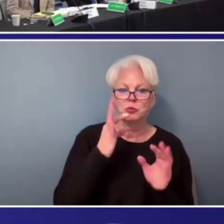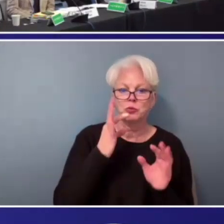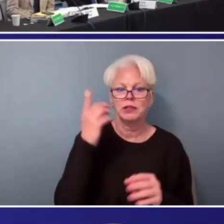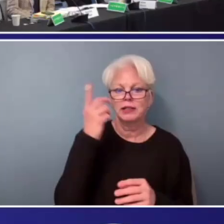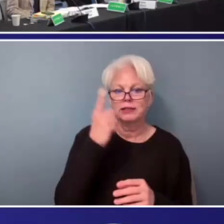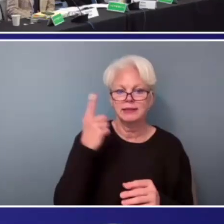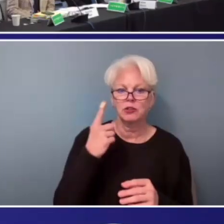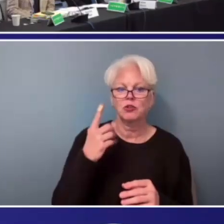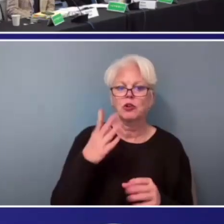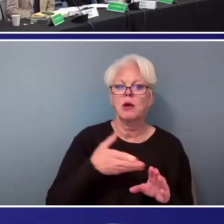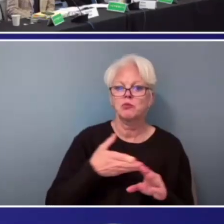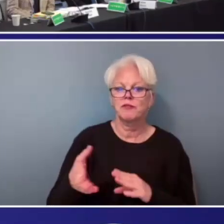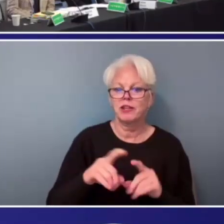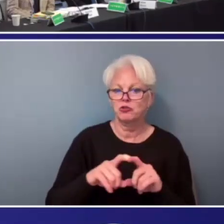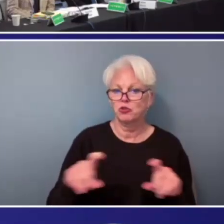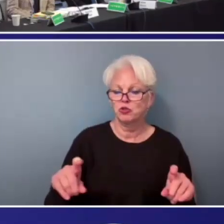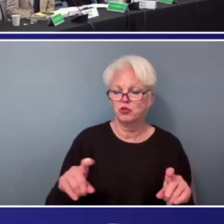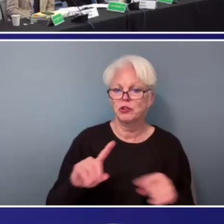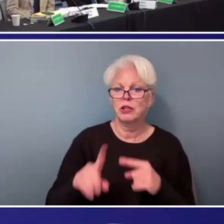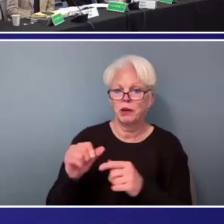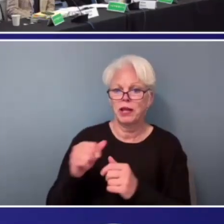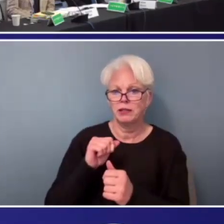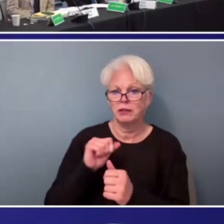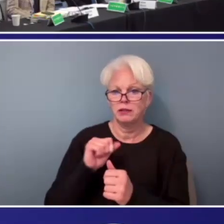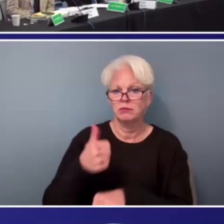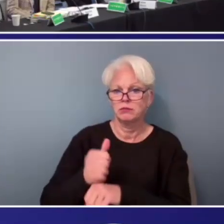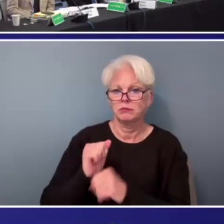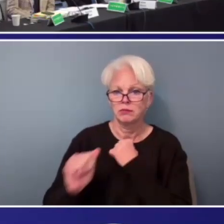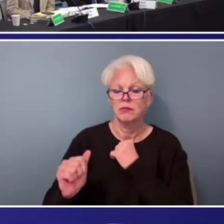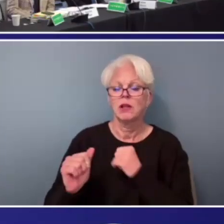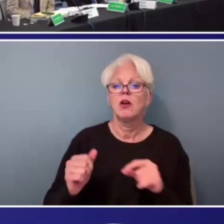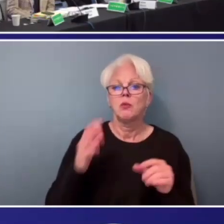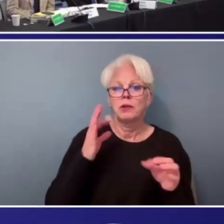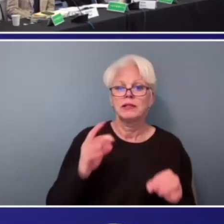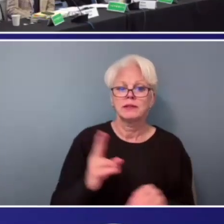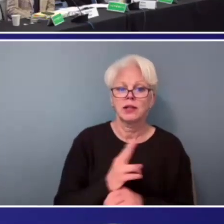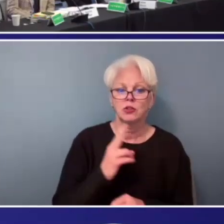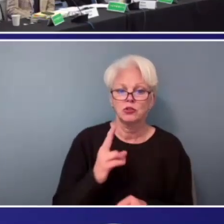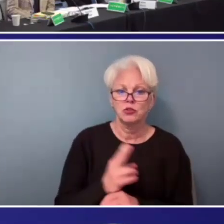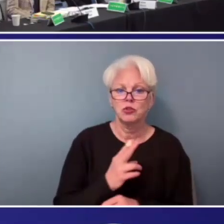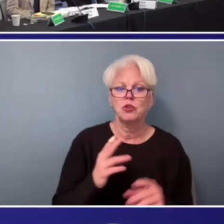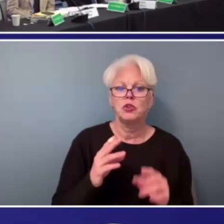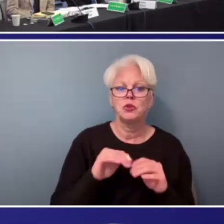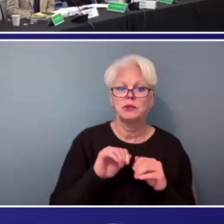enactment, and we decided to use how schools classified their doctoral degrees